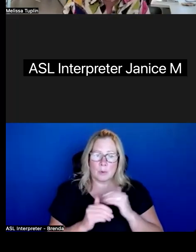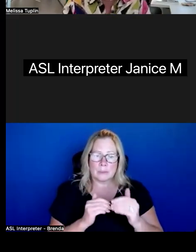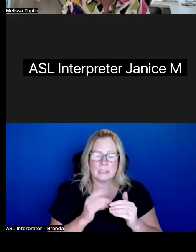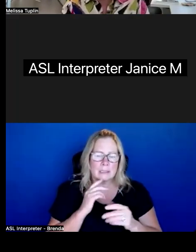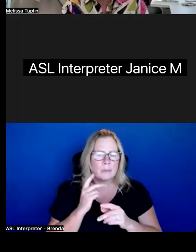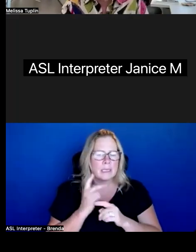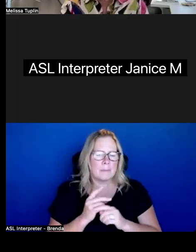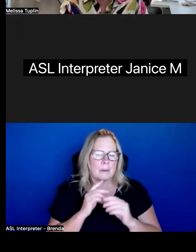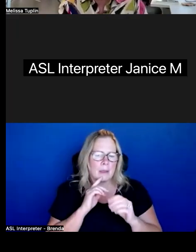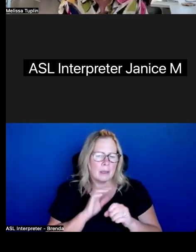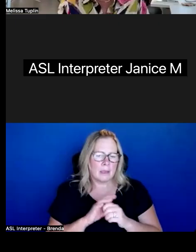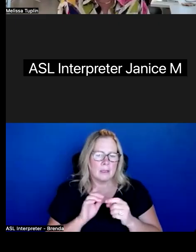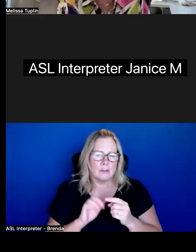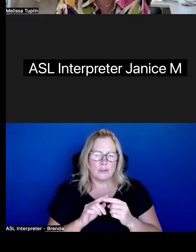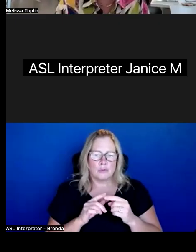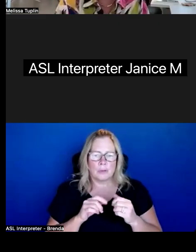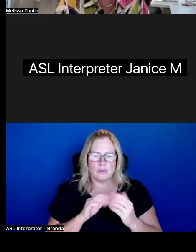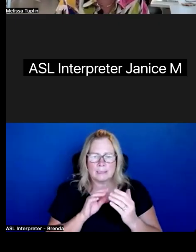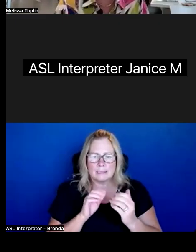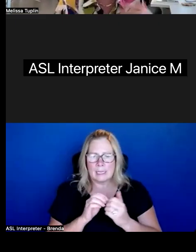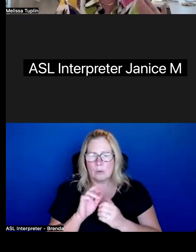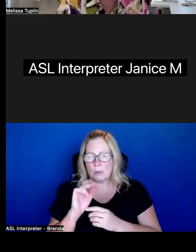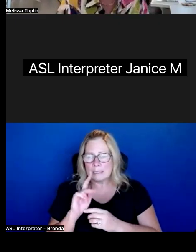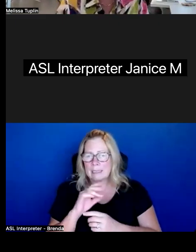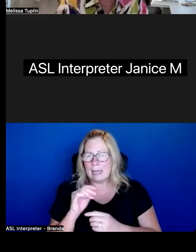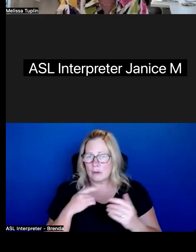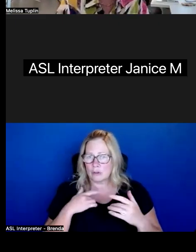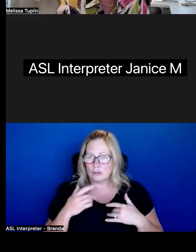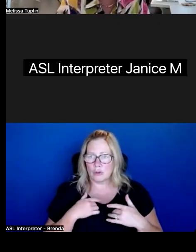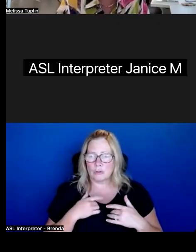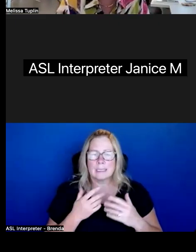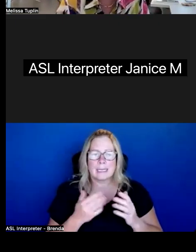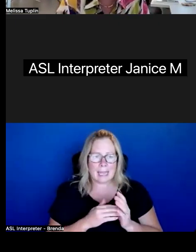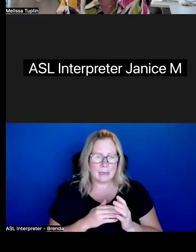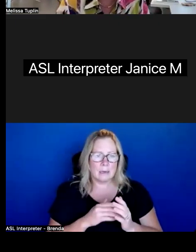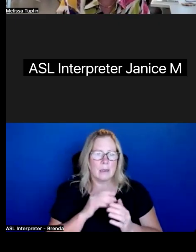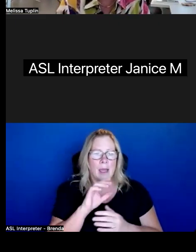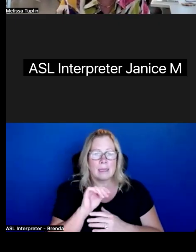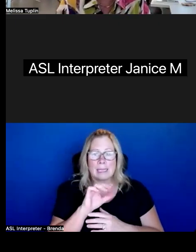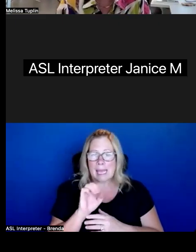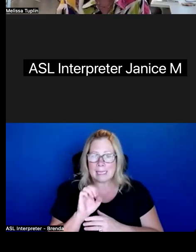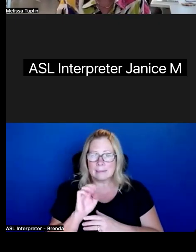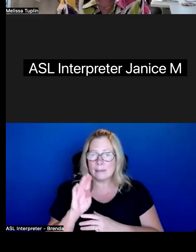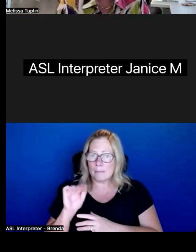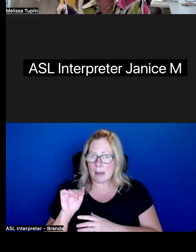and concerns on a case-by-case relational basis with organizations.